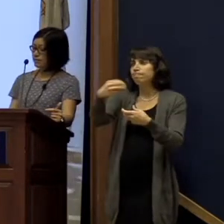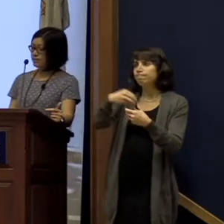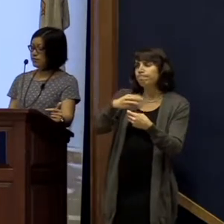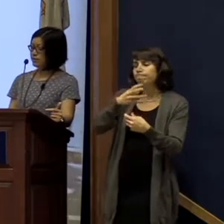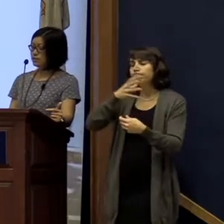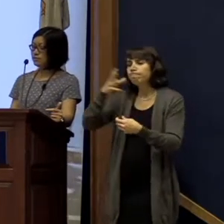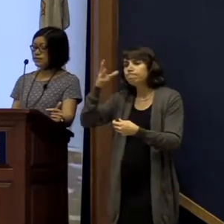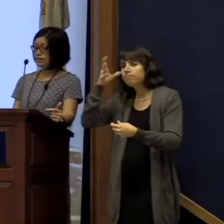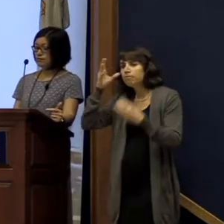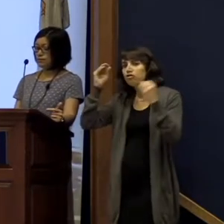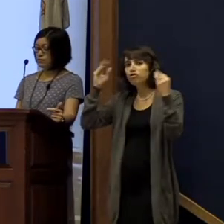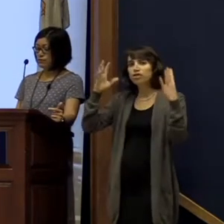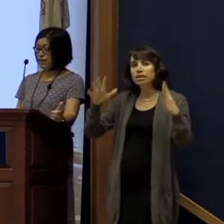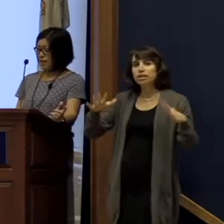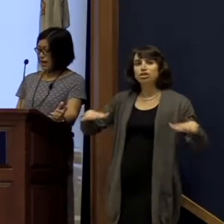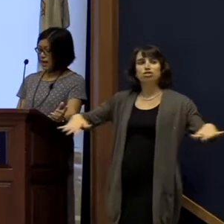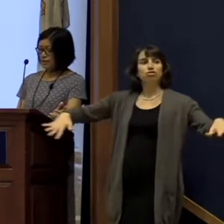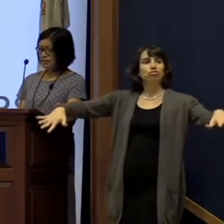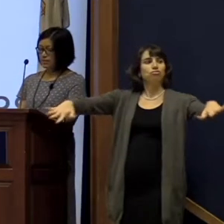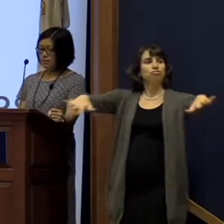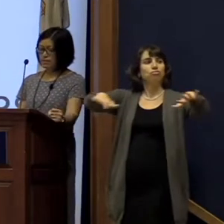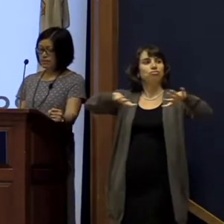international spaces for youth and community members